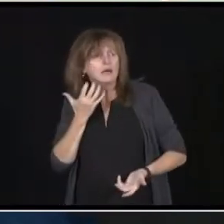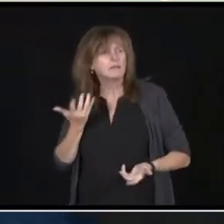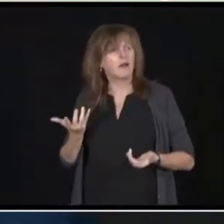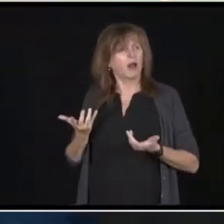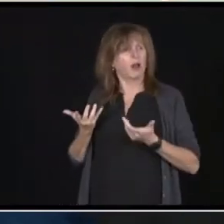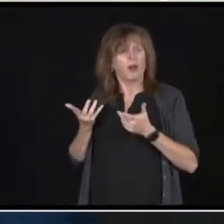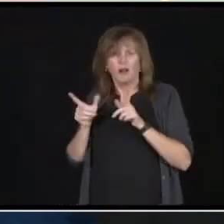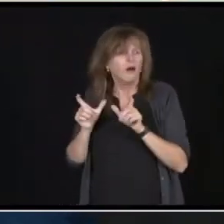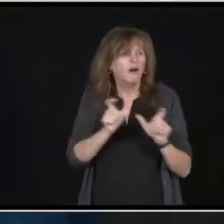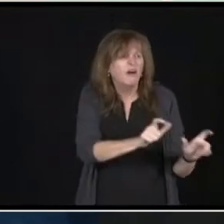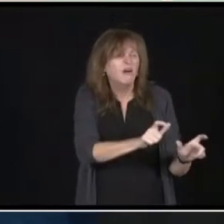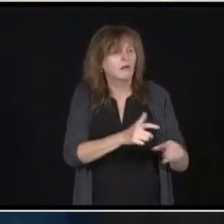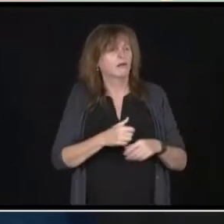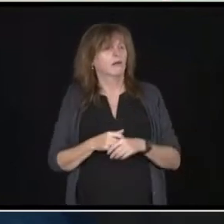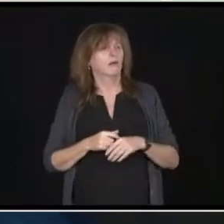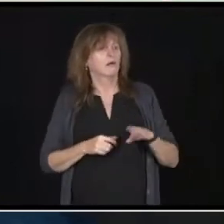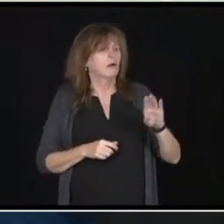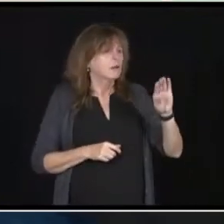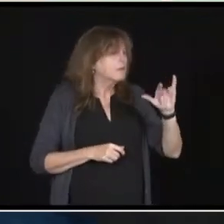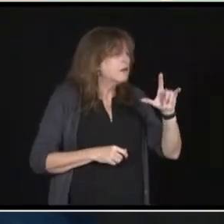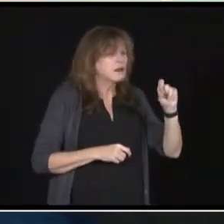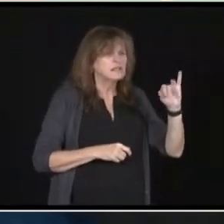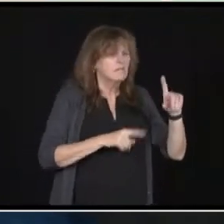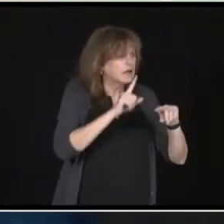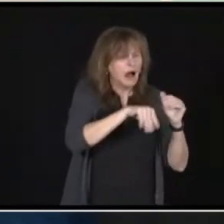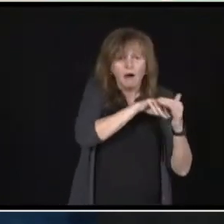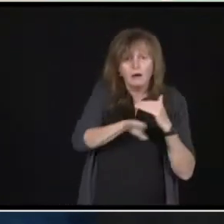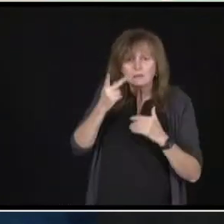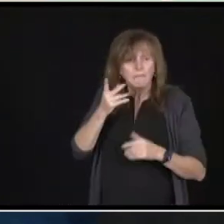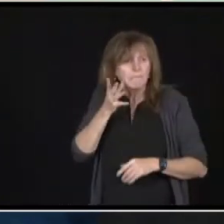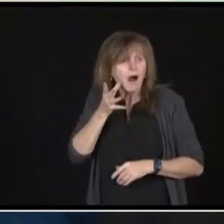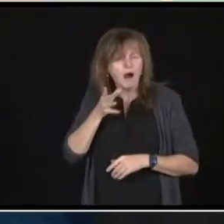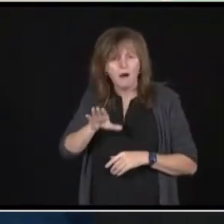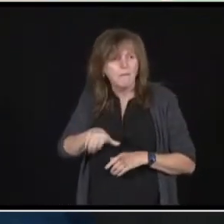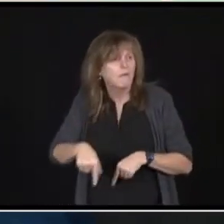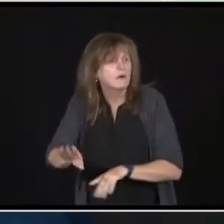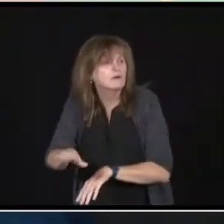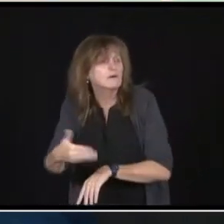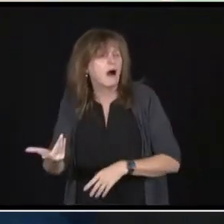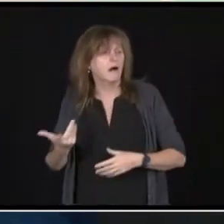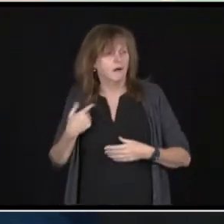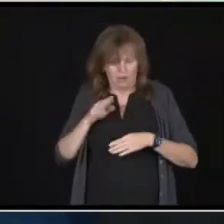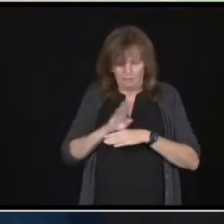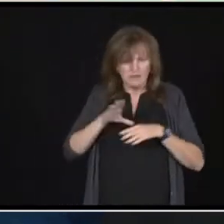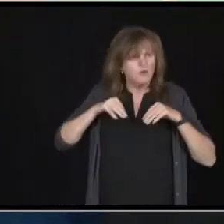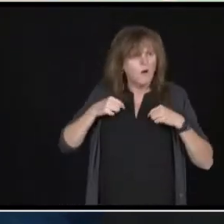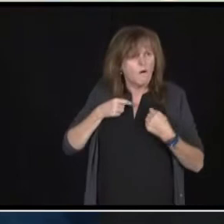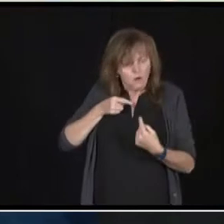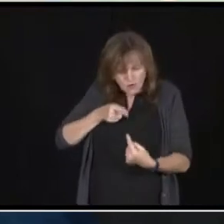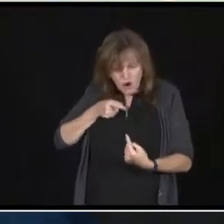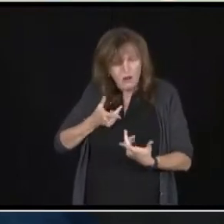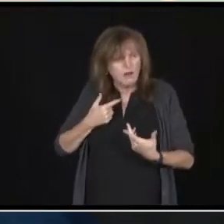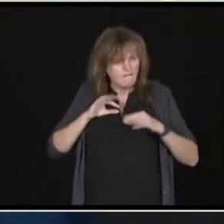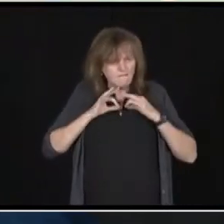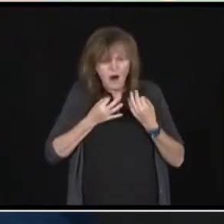It is just nasty, this virus. As I was discussing about the hospitals, loved ones, they can get into see their loved